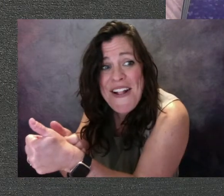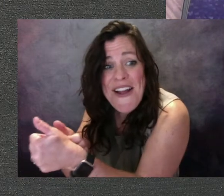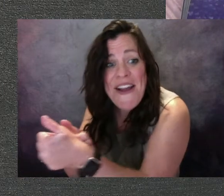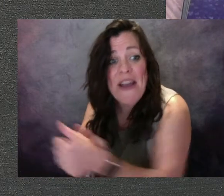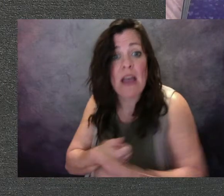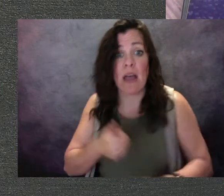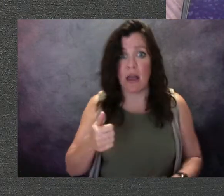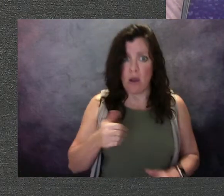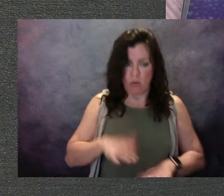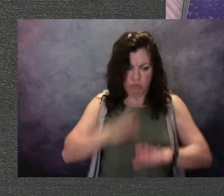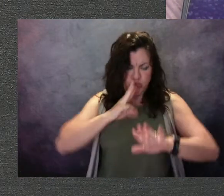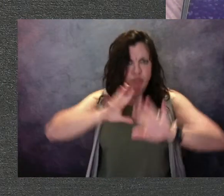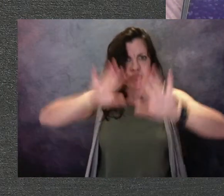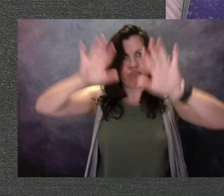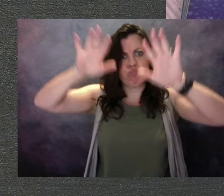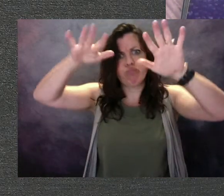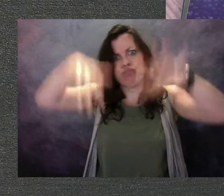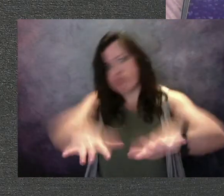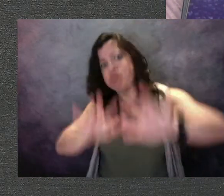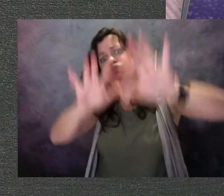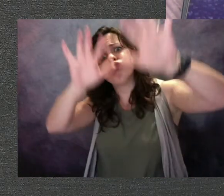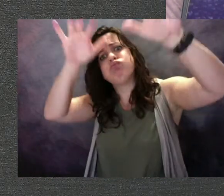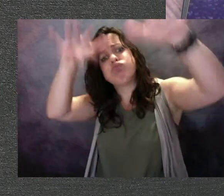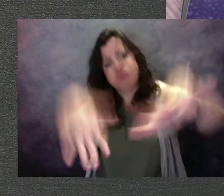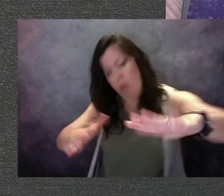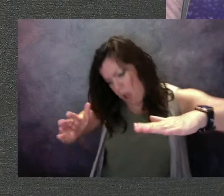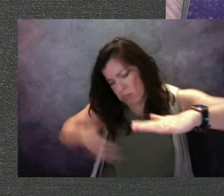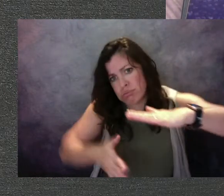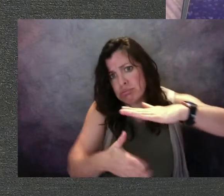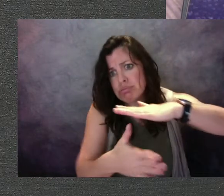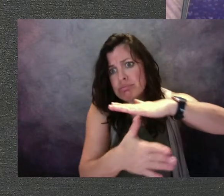a fish in the ocean or a lake.